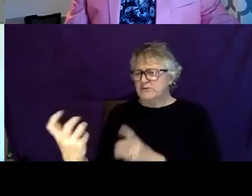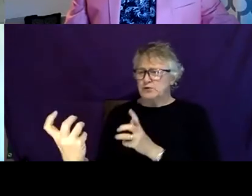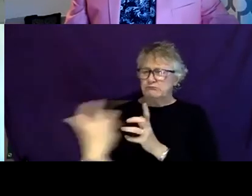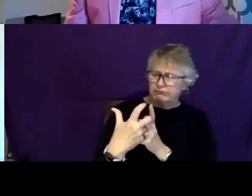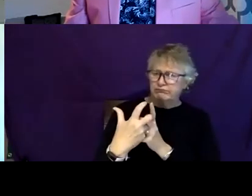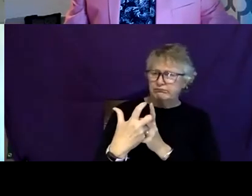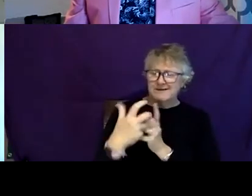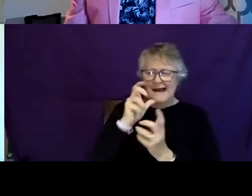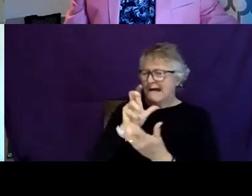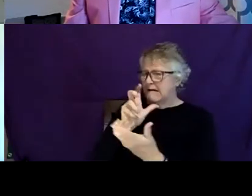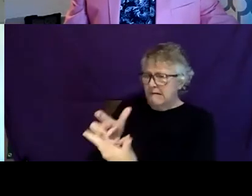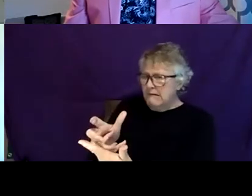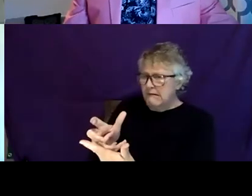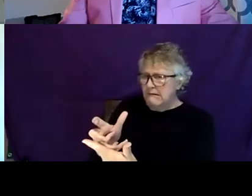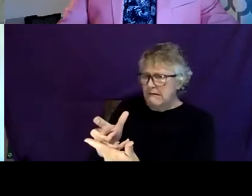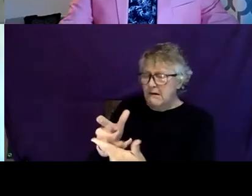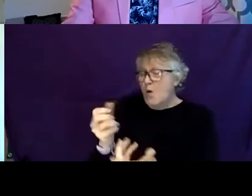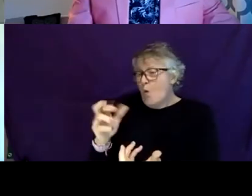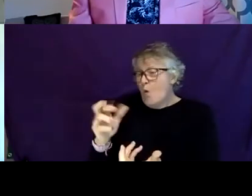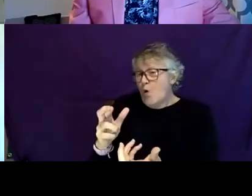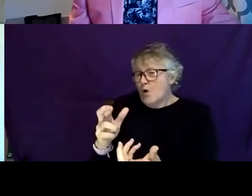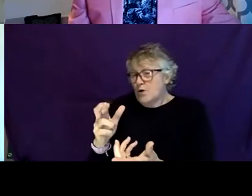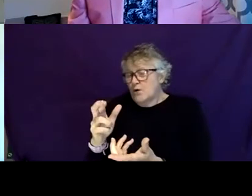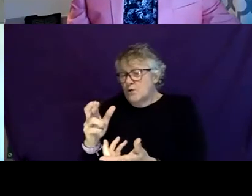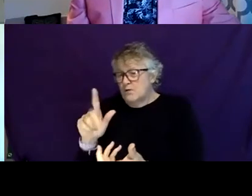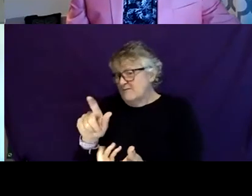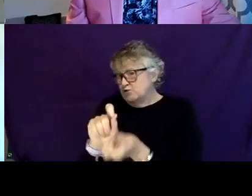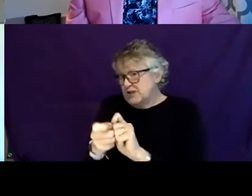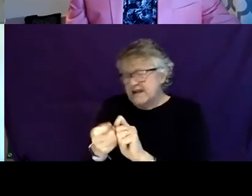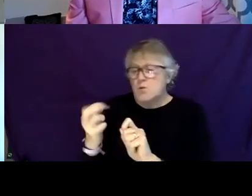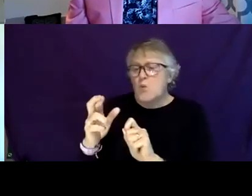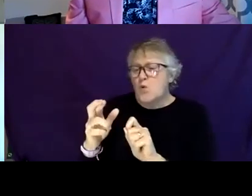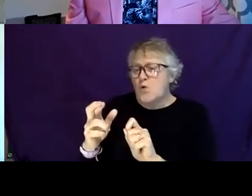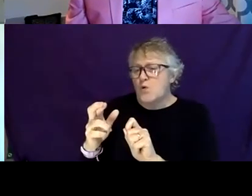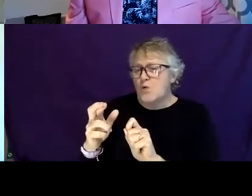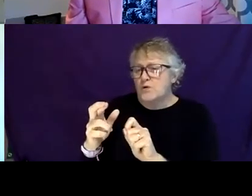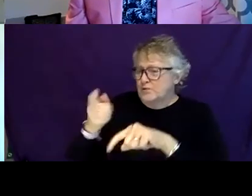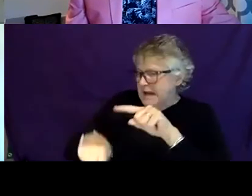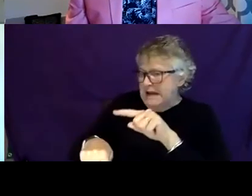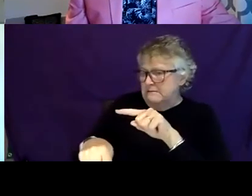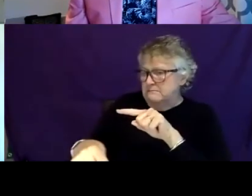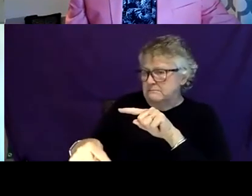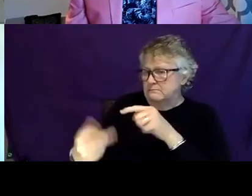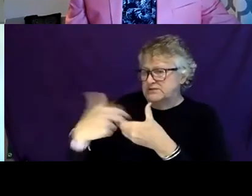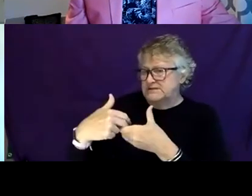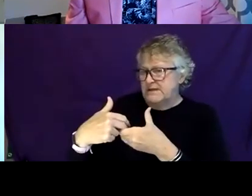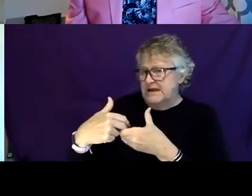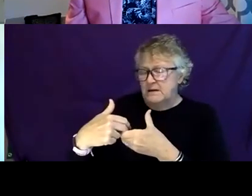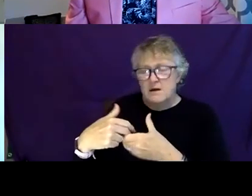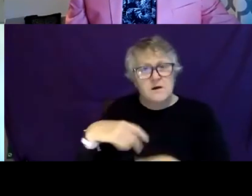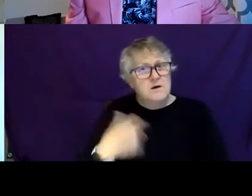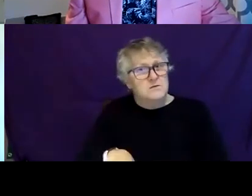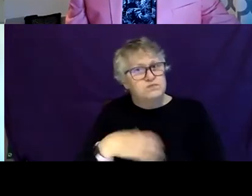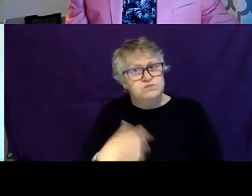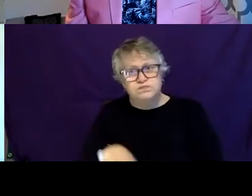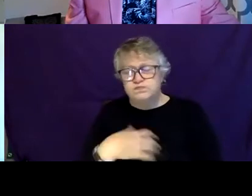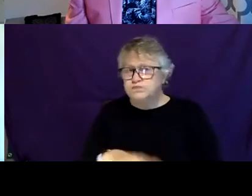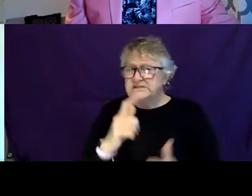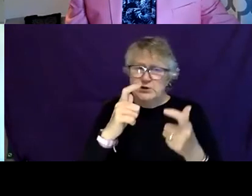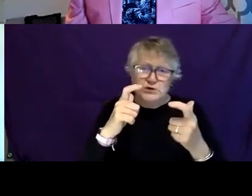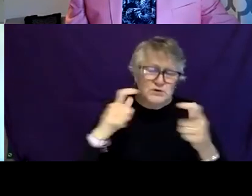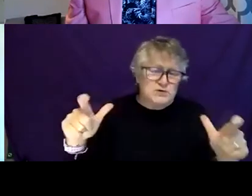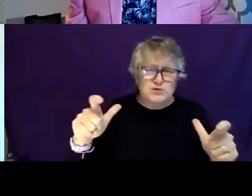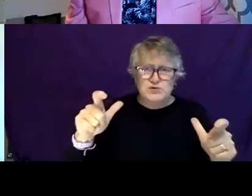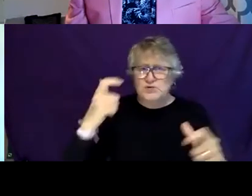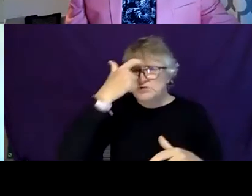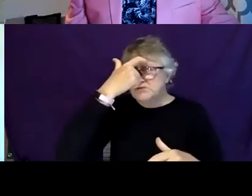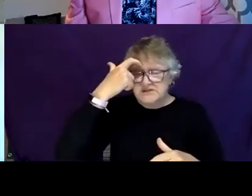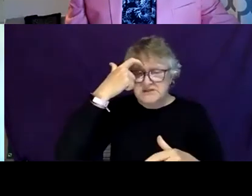of being, or you can't participate. And I think that's a huge lesson that we need to remember, especially as